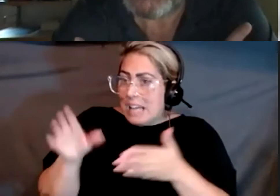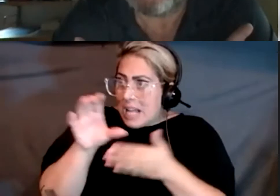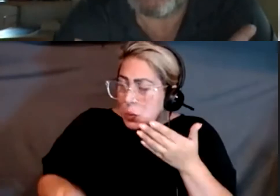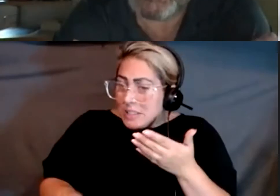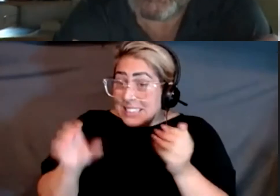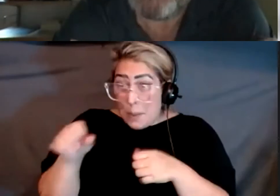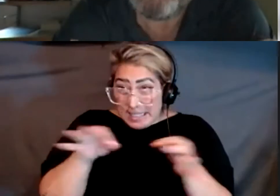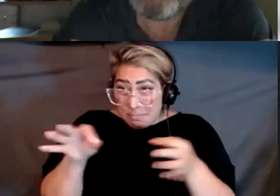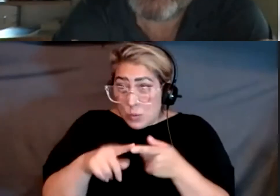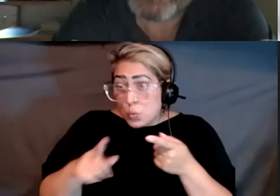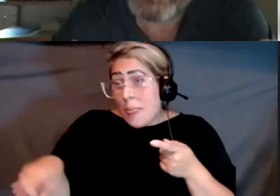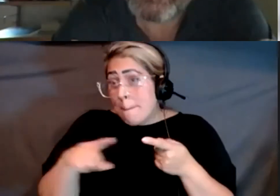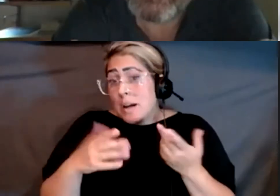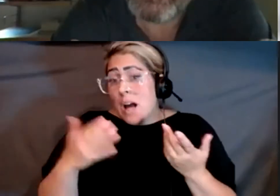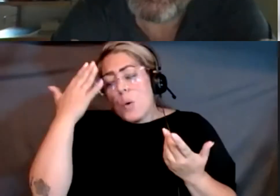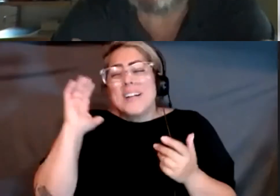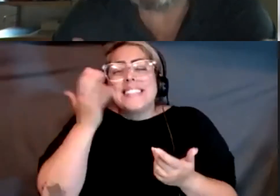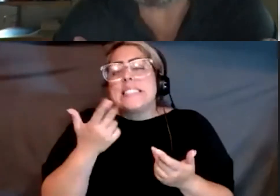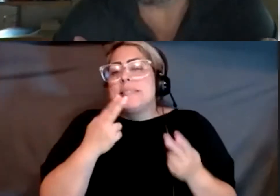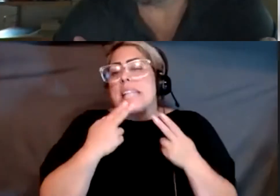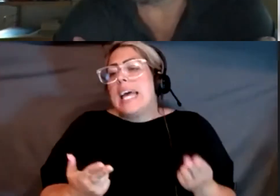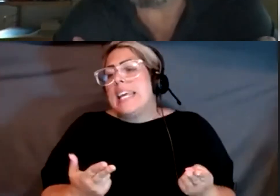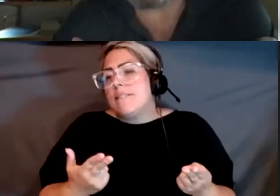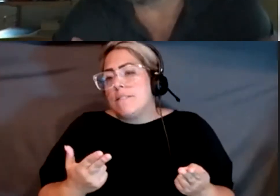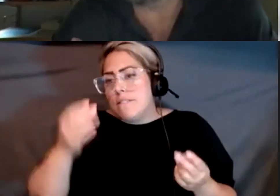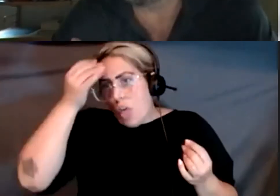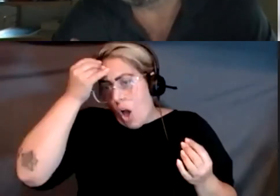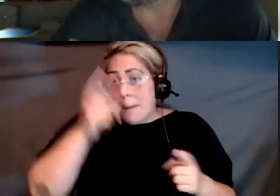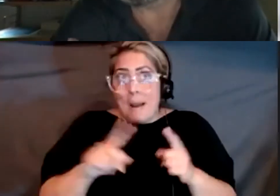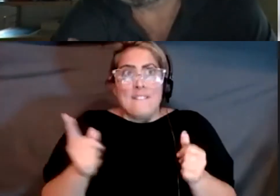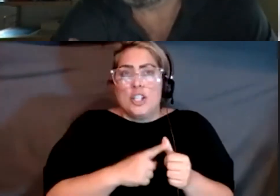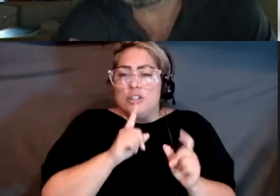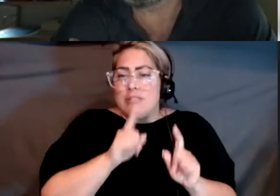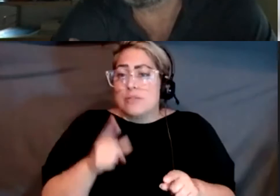first reaction to this.